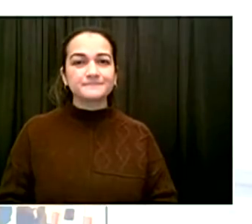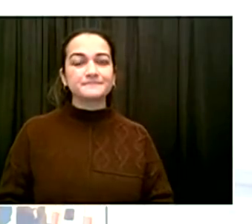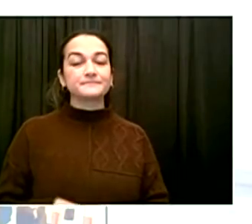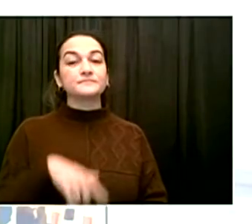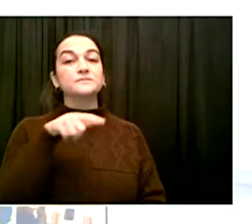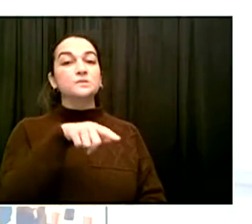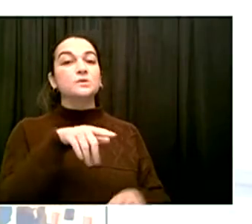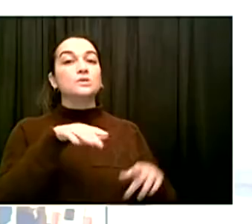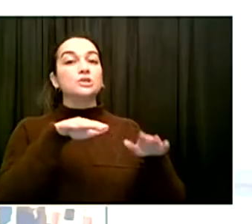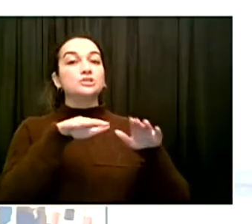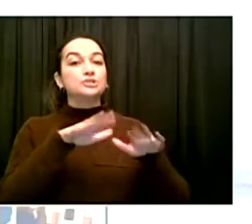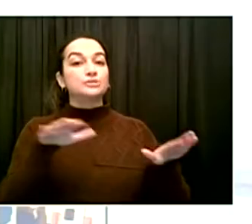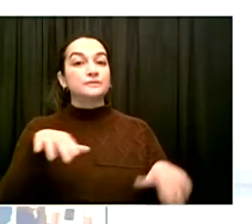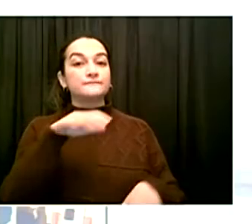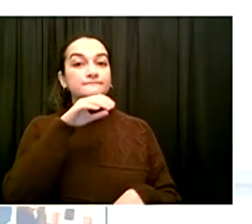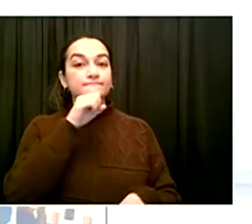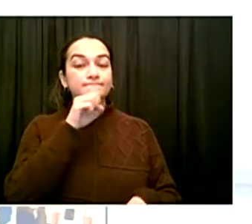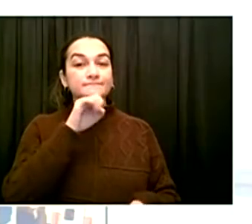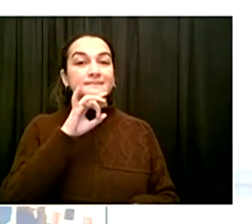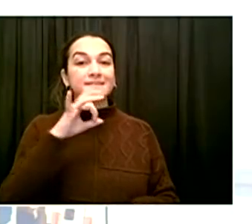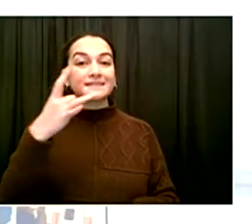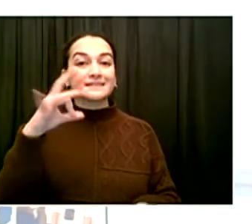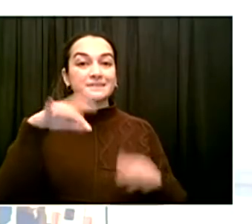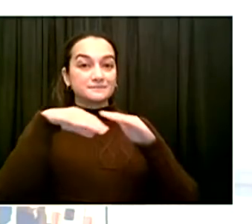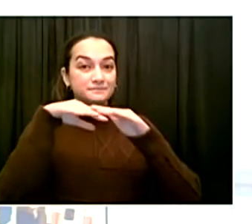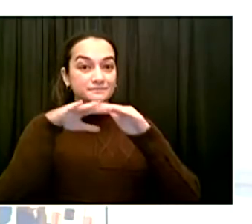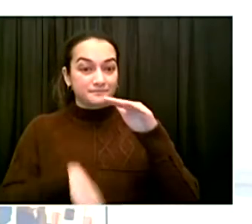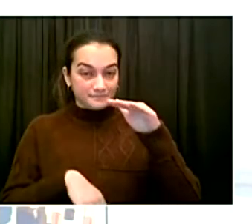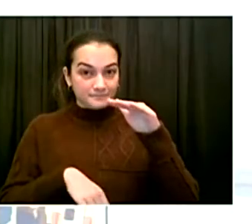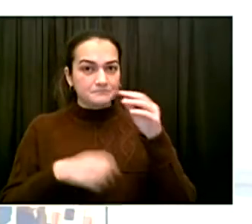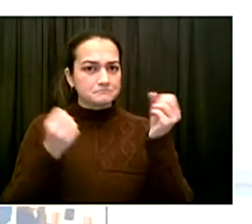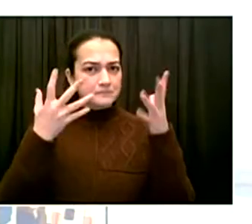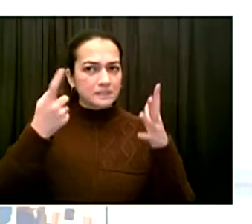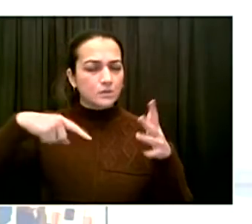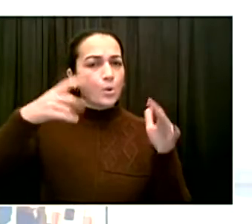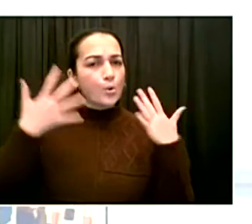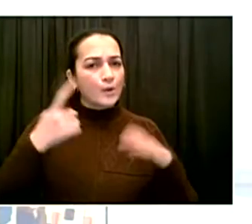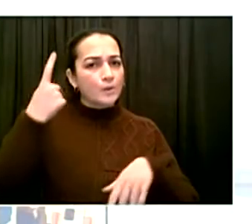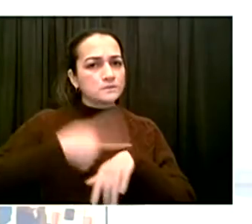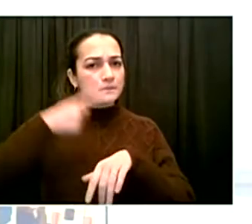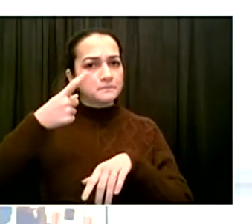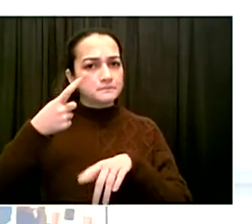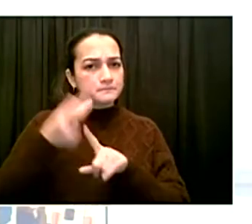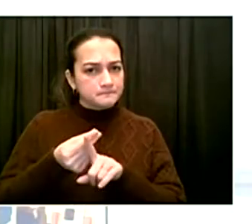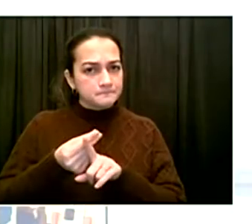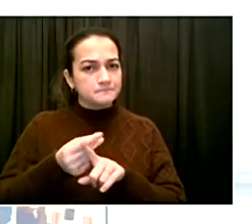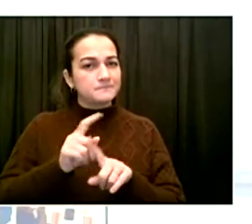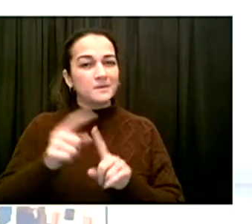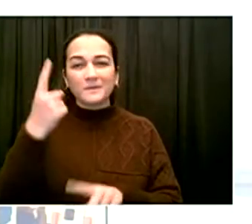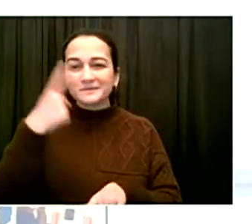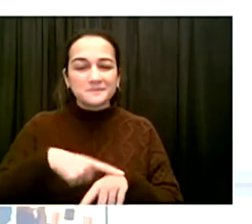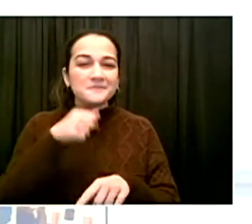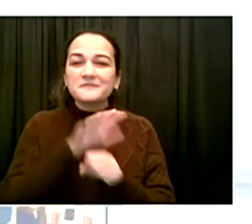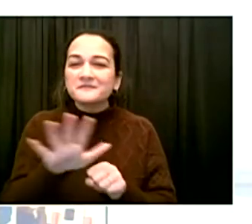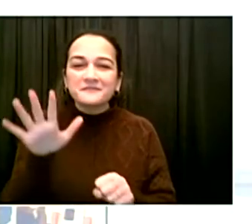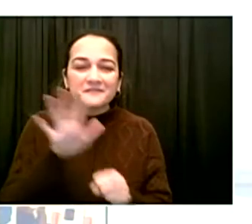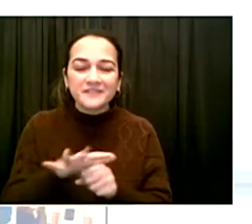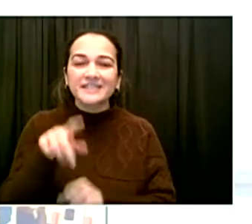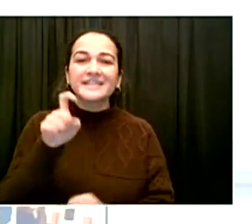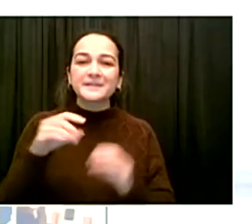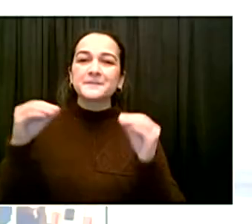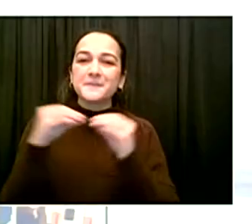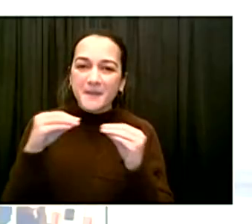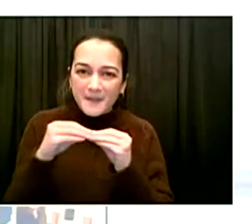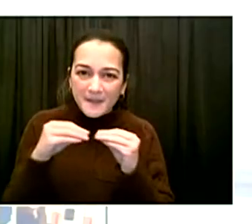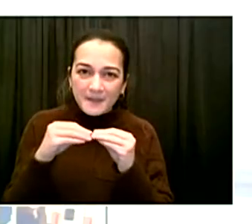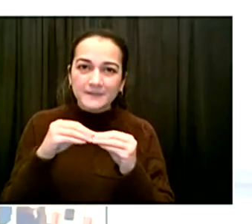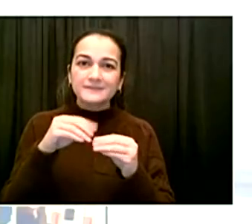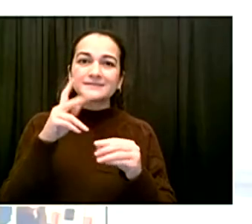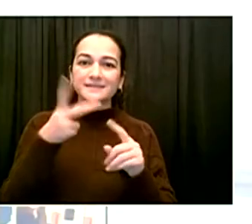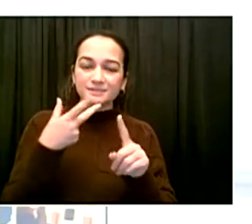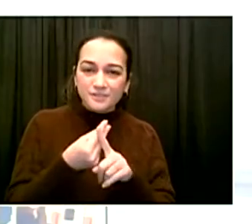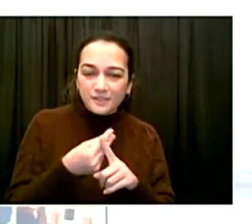THAT IS WHY TOMORROW, I WILL BE